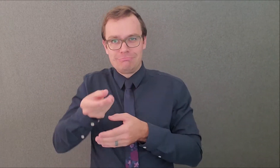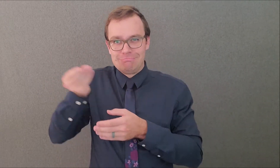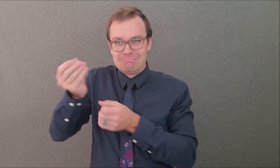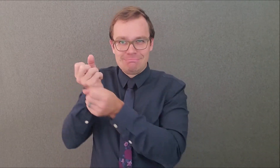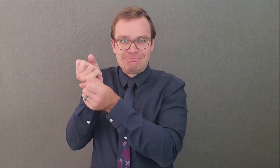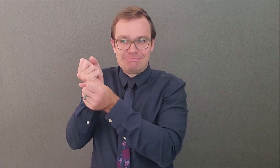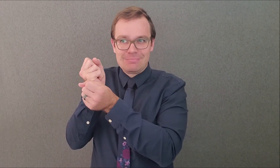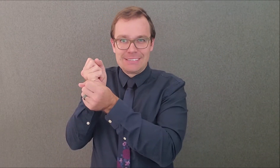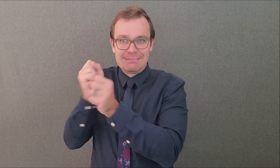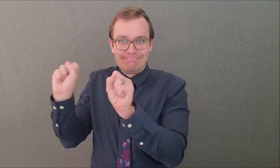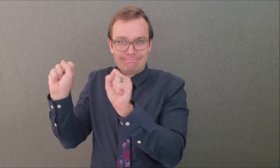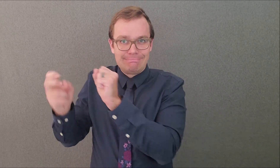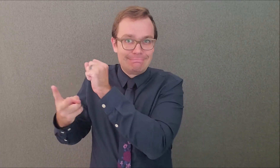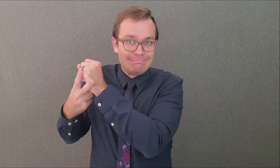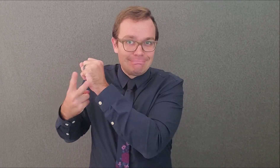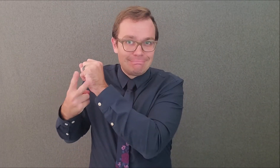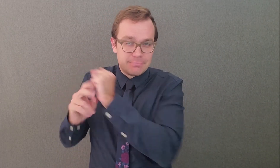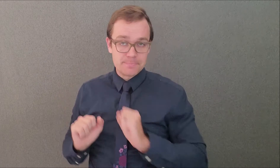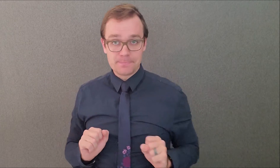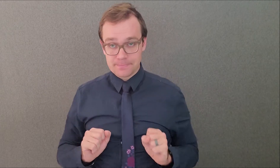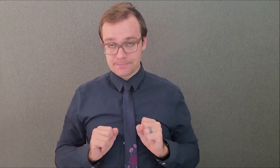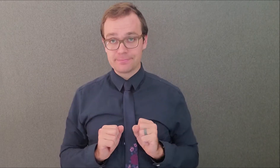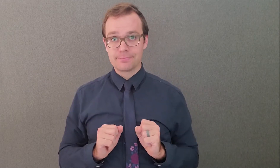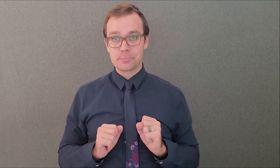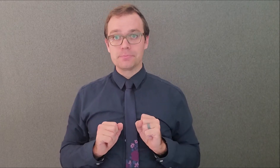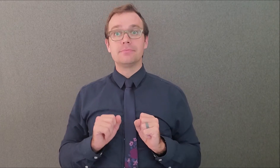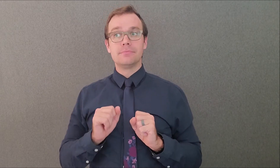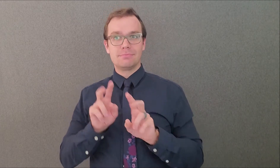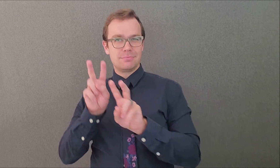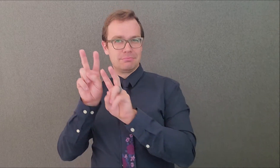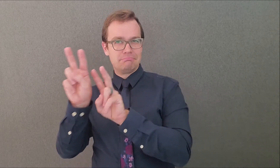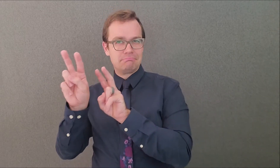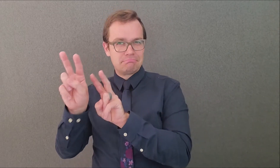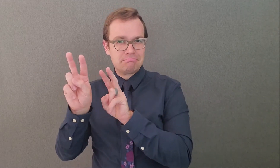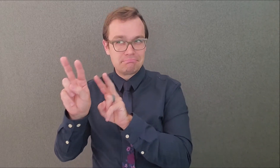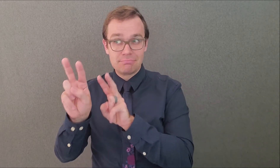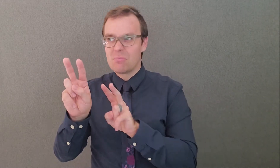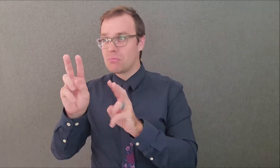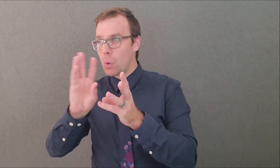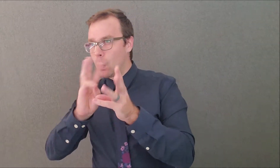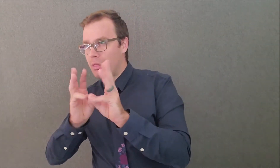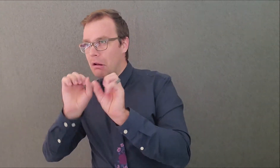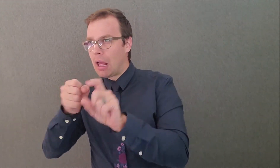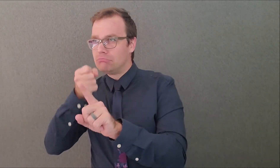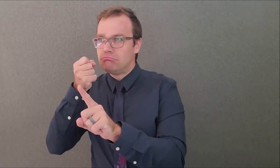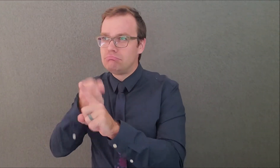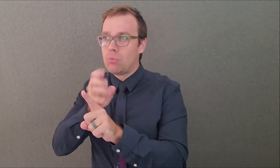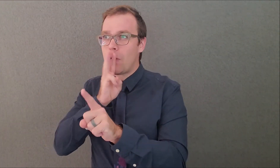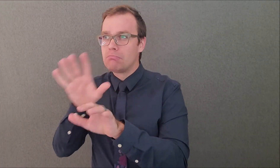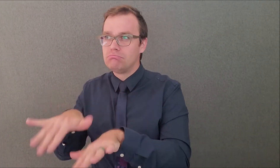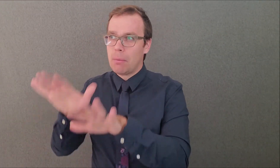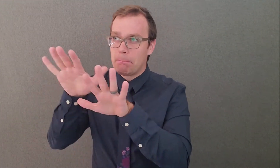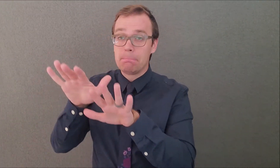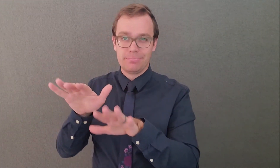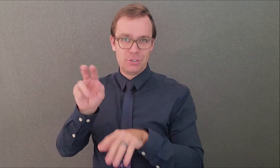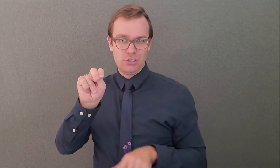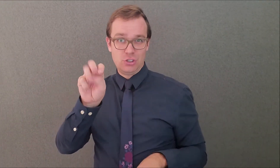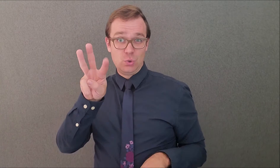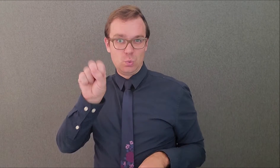Keep informed. Watch out for weather that could cause flash floods and make sure that you listen to the news